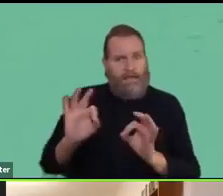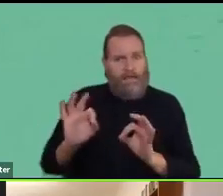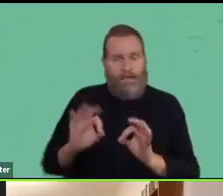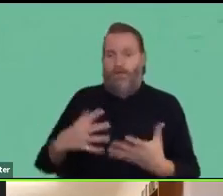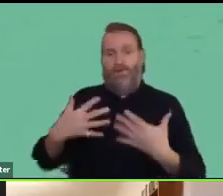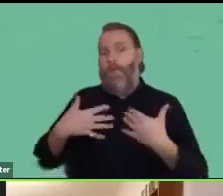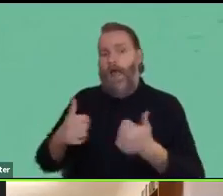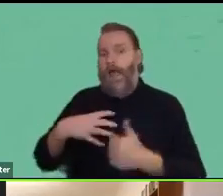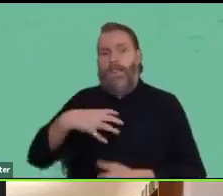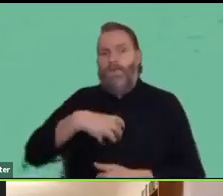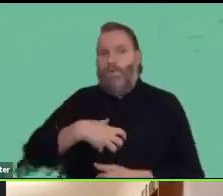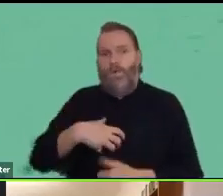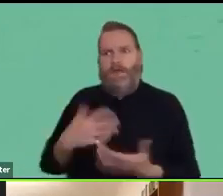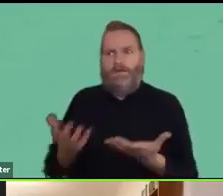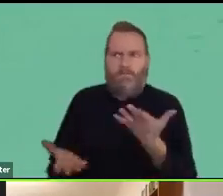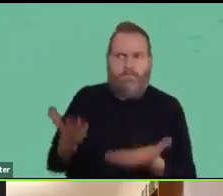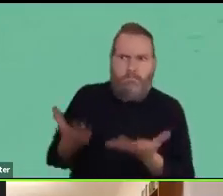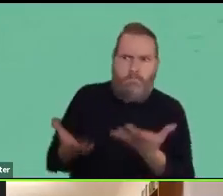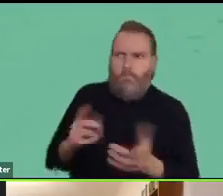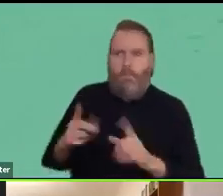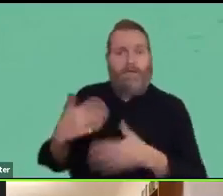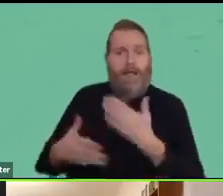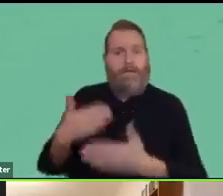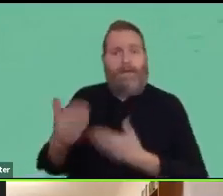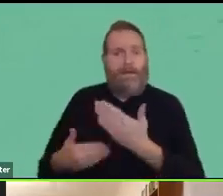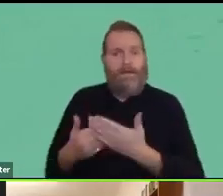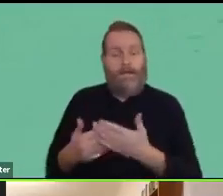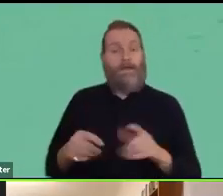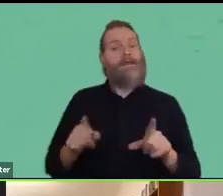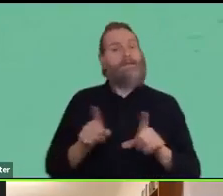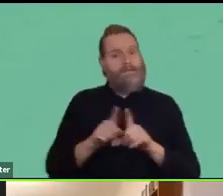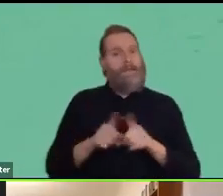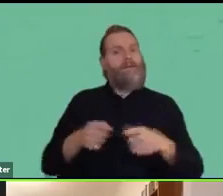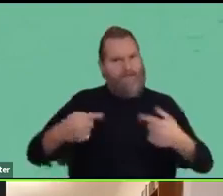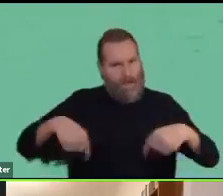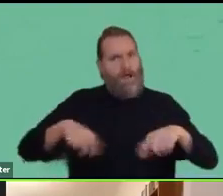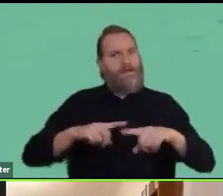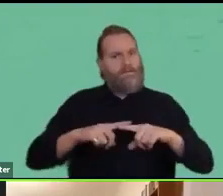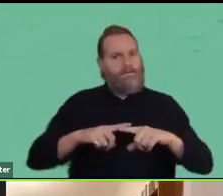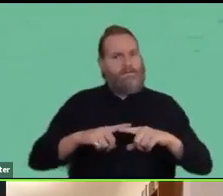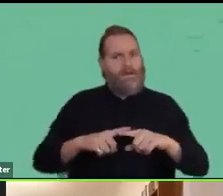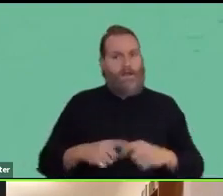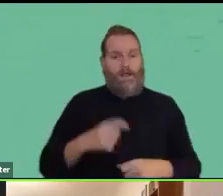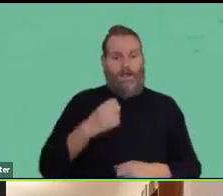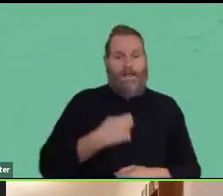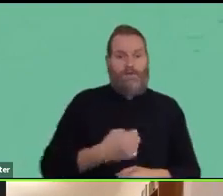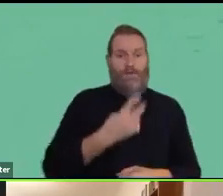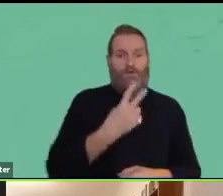going to be interpreted and the same for us yes the £250 allegedly will be paid across the board